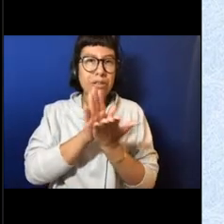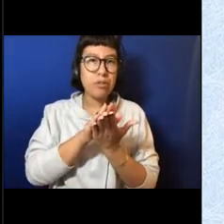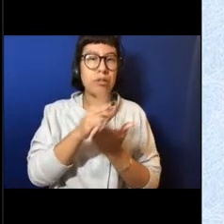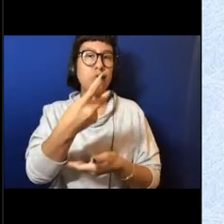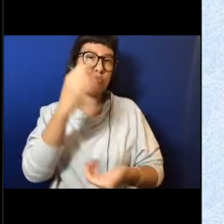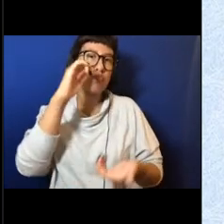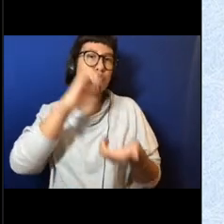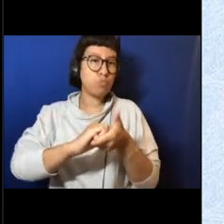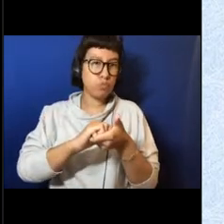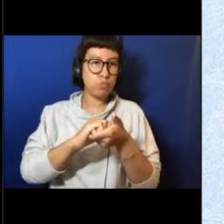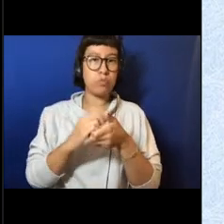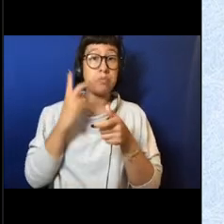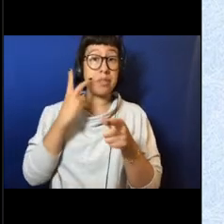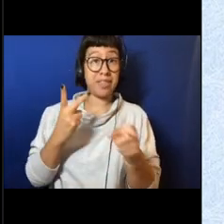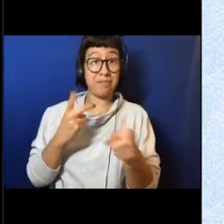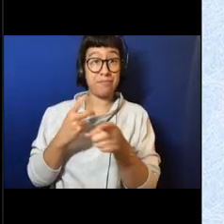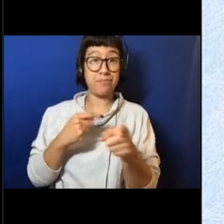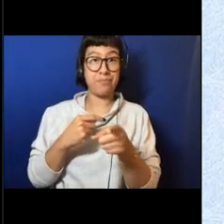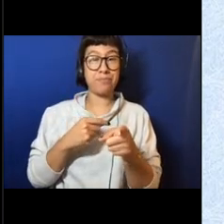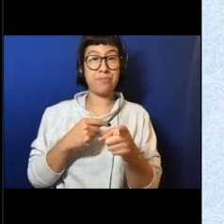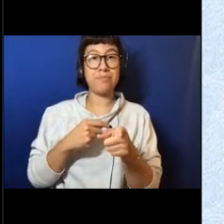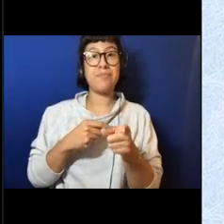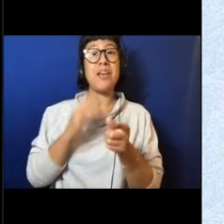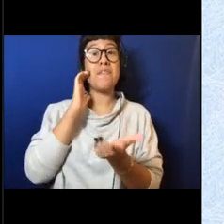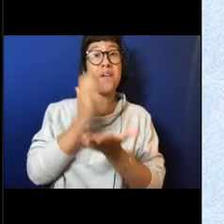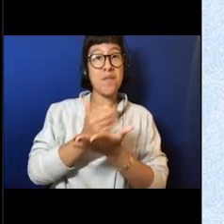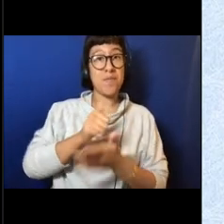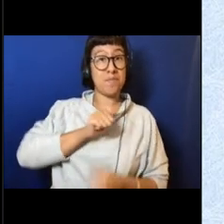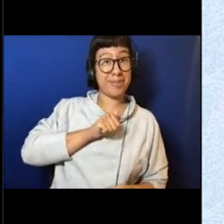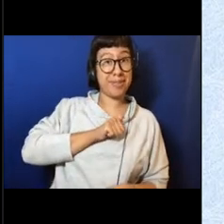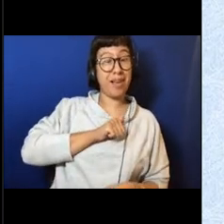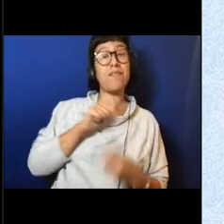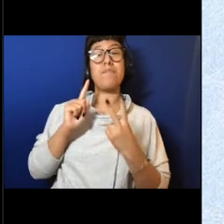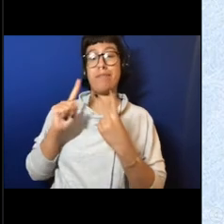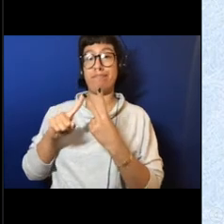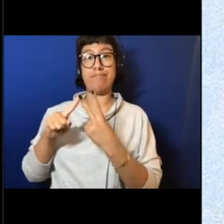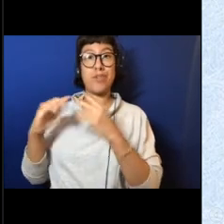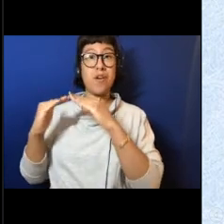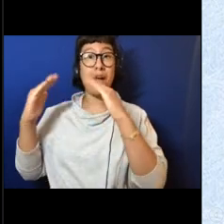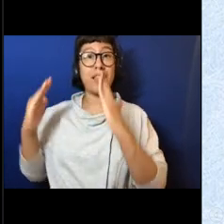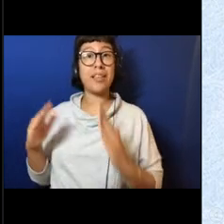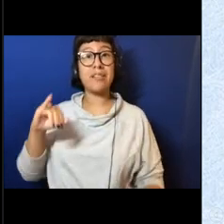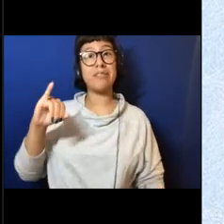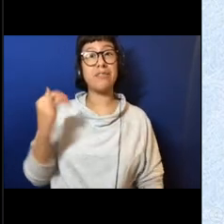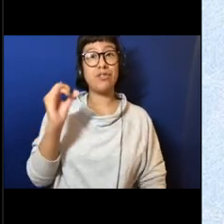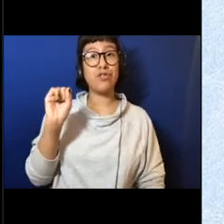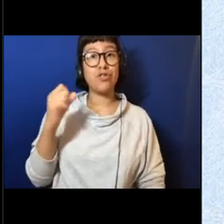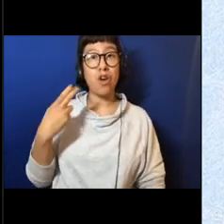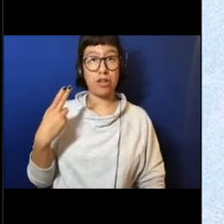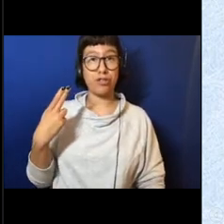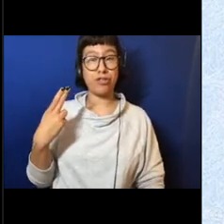This is a photo of myself and my colleague, Josh, and we are setting up an experiment